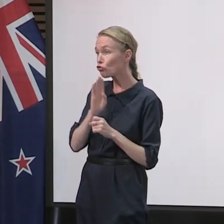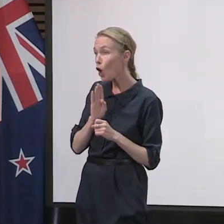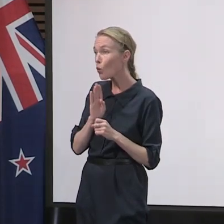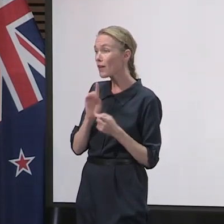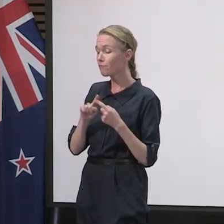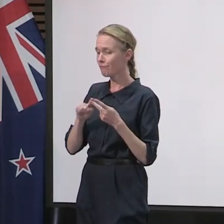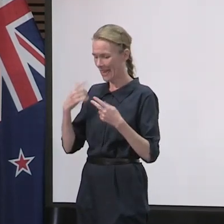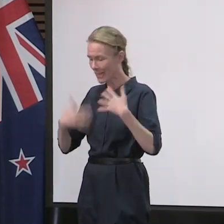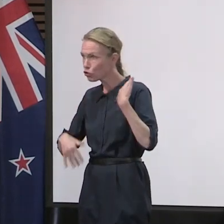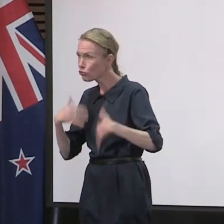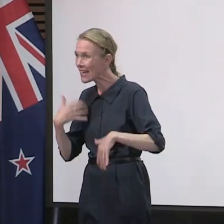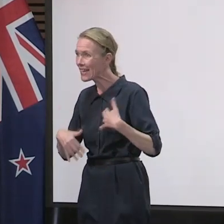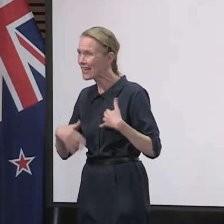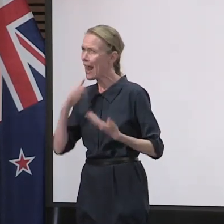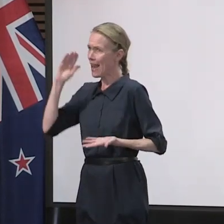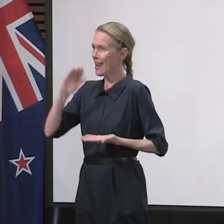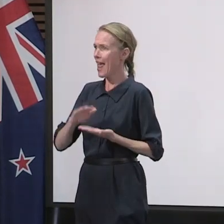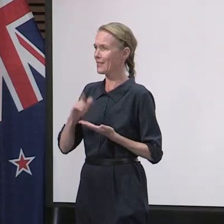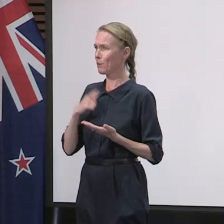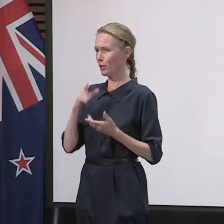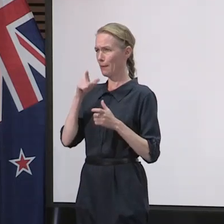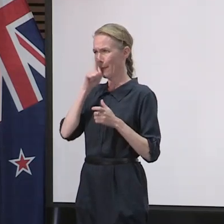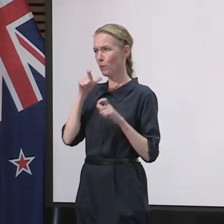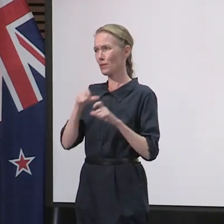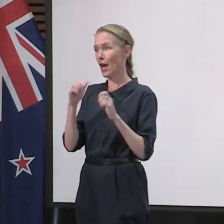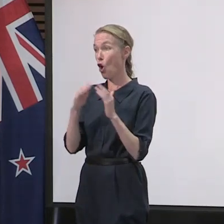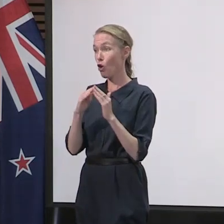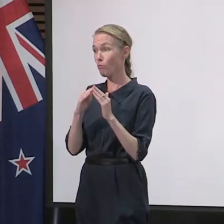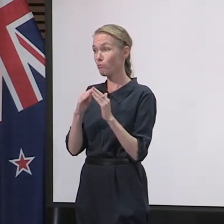non-communicable disease